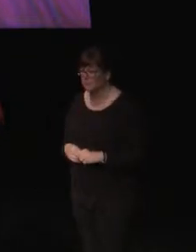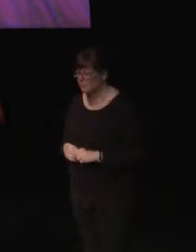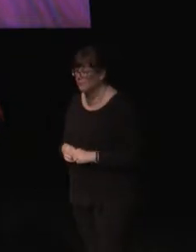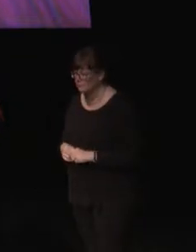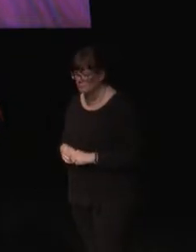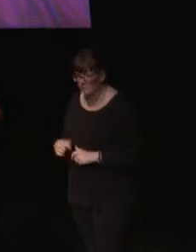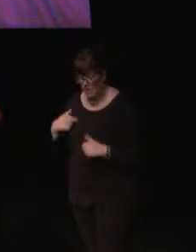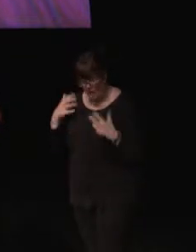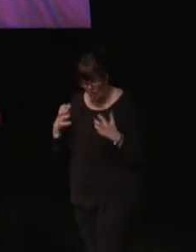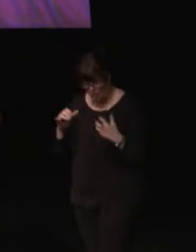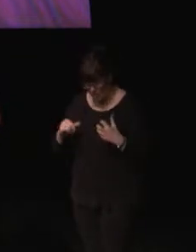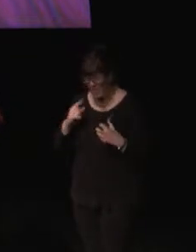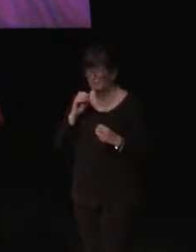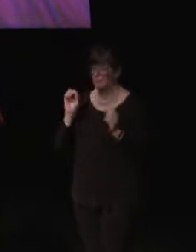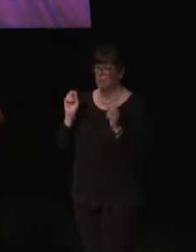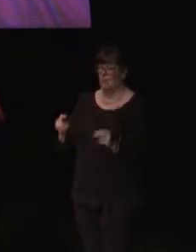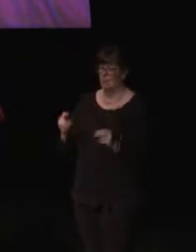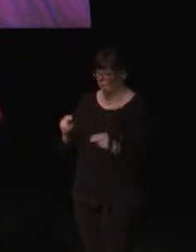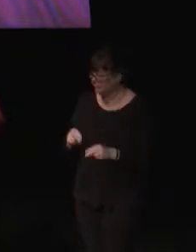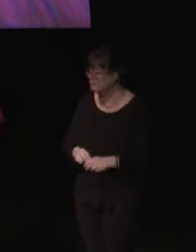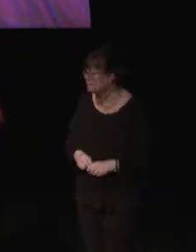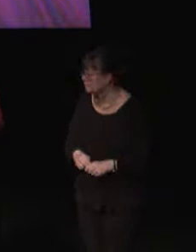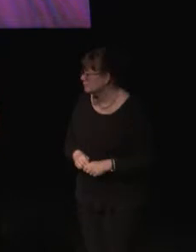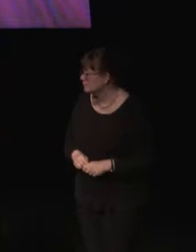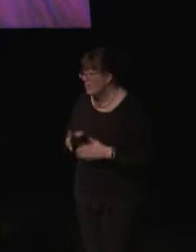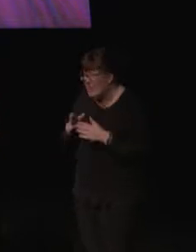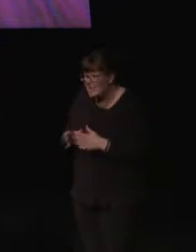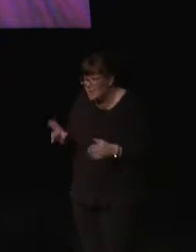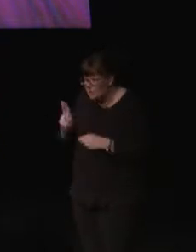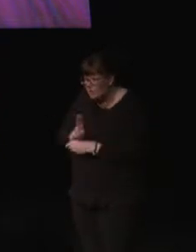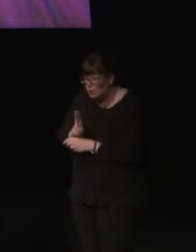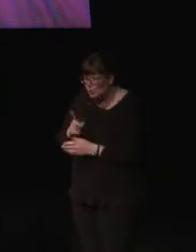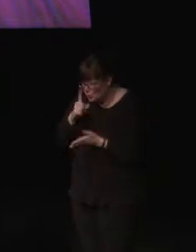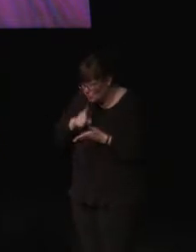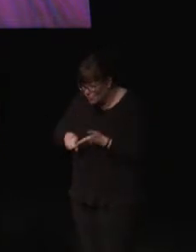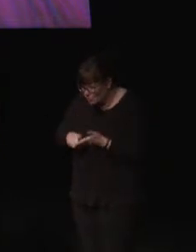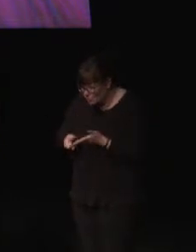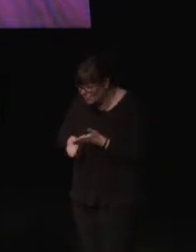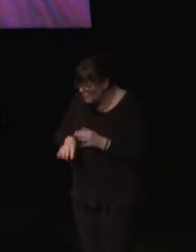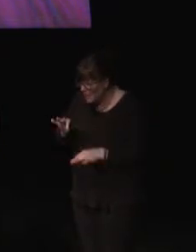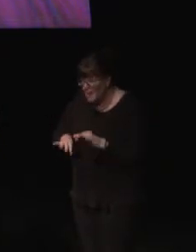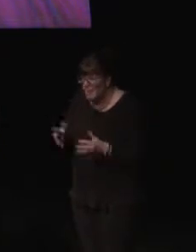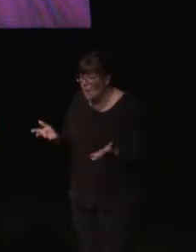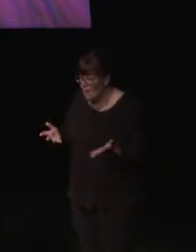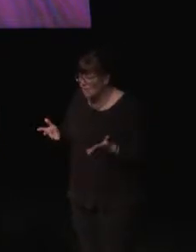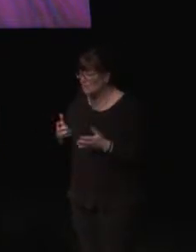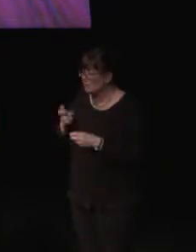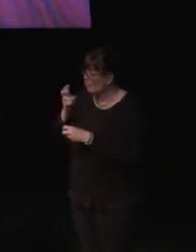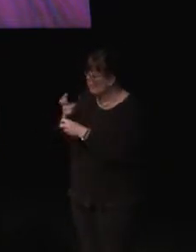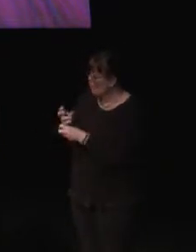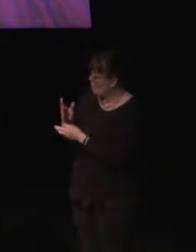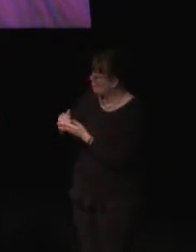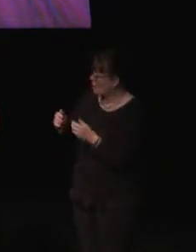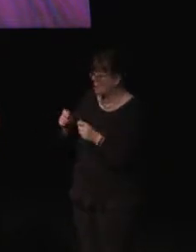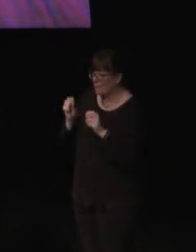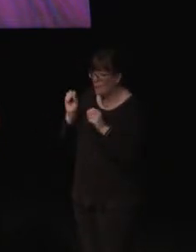In general, we need an user research. One of the hardest parts of enabling an accessible chat experience is the settings.